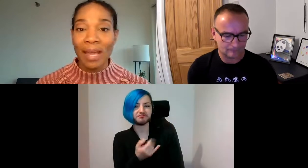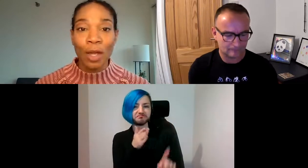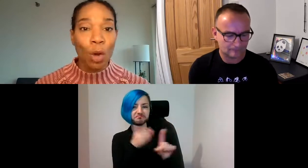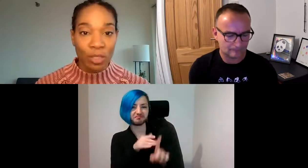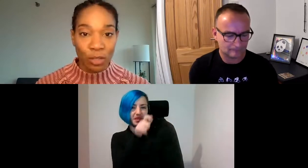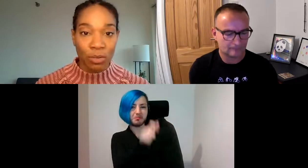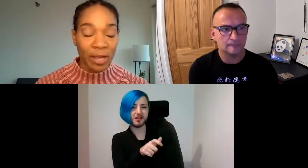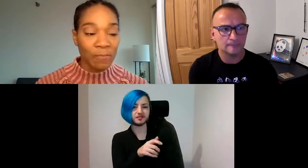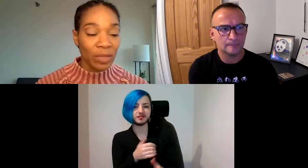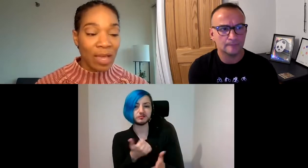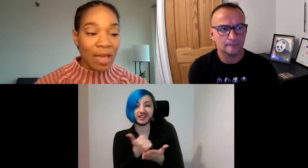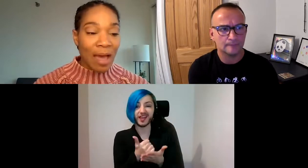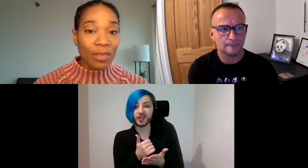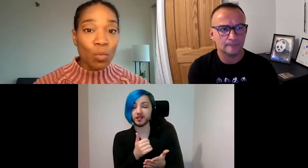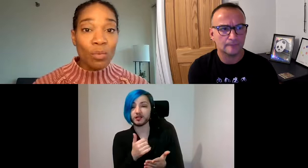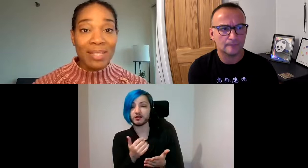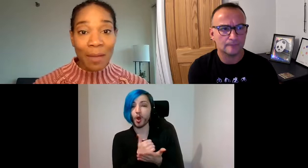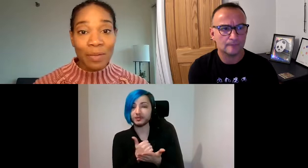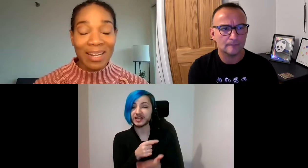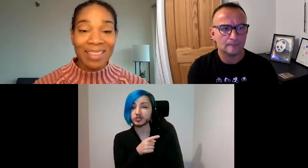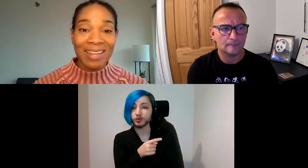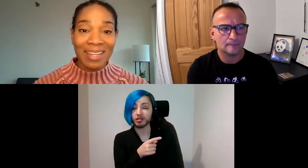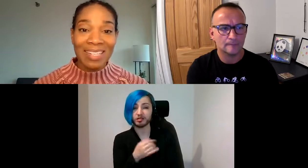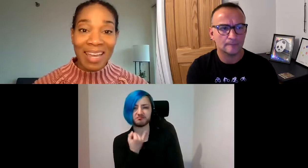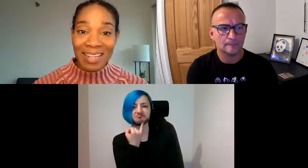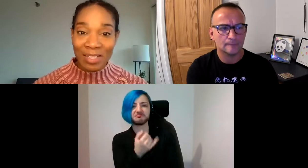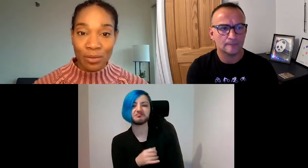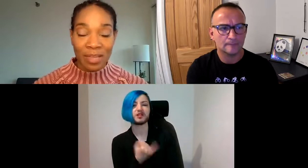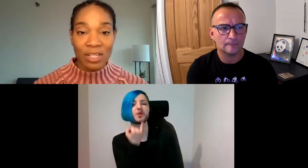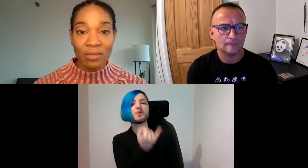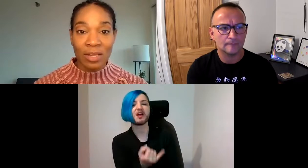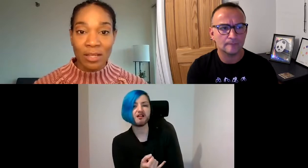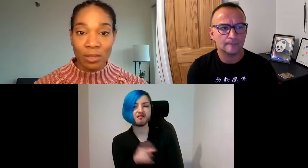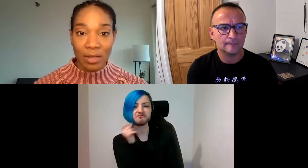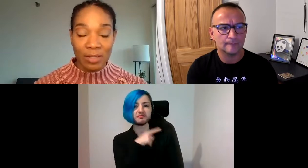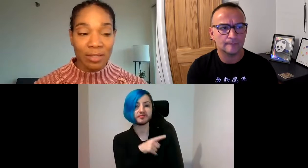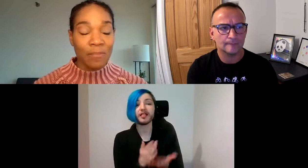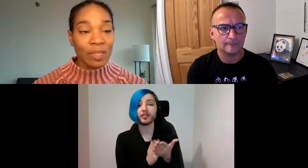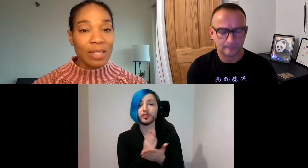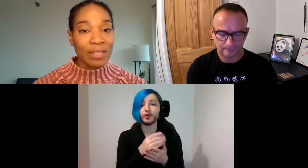were activists that took the word queer and said I am